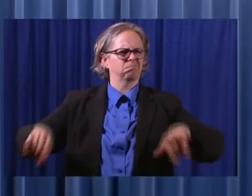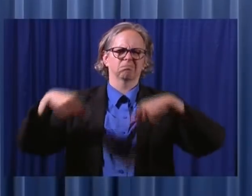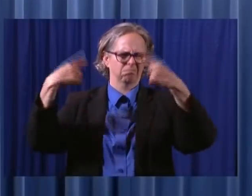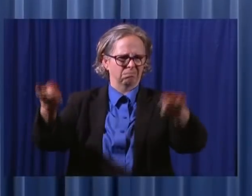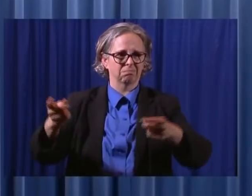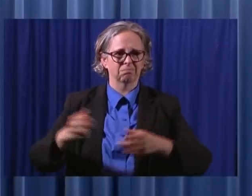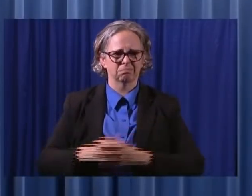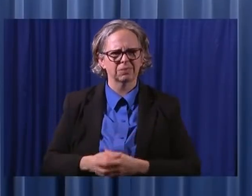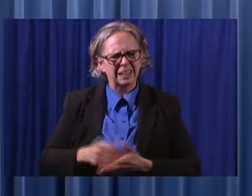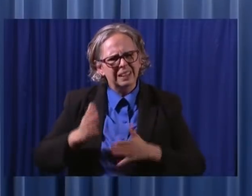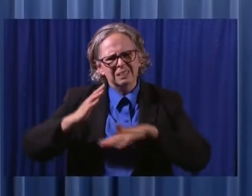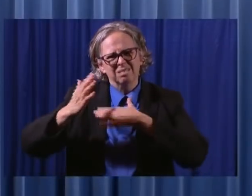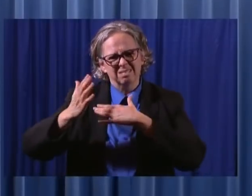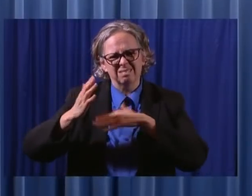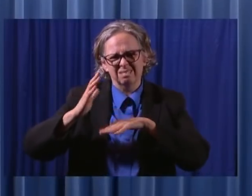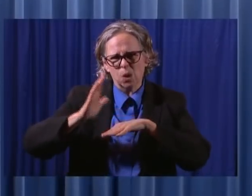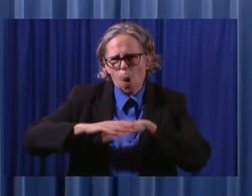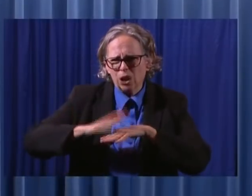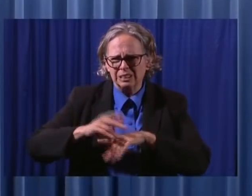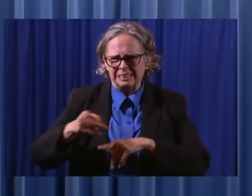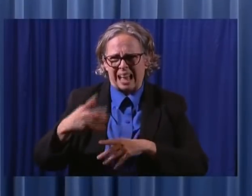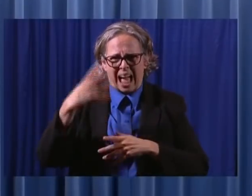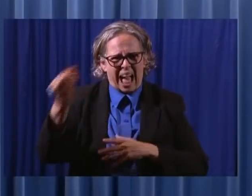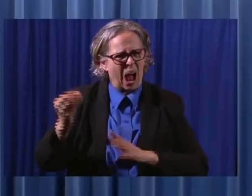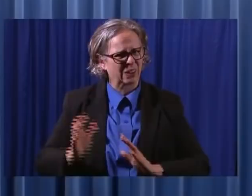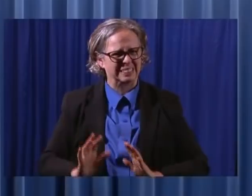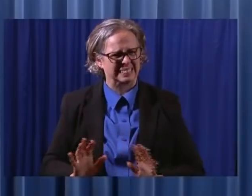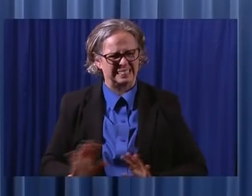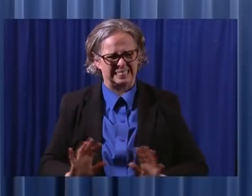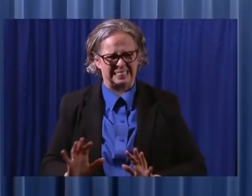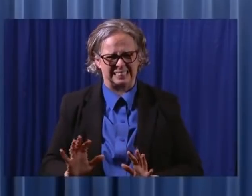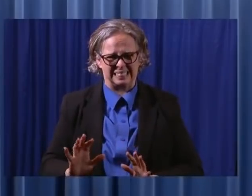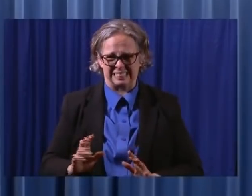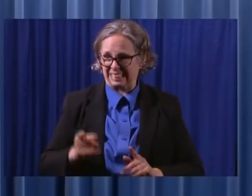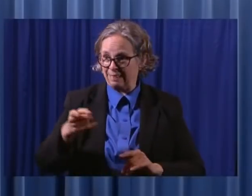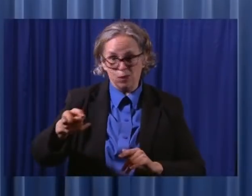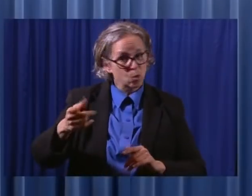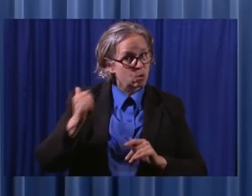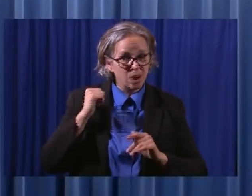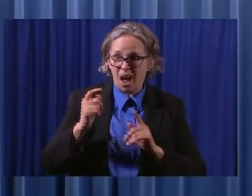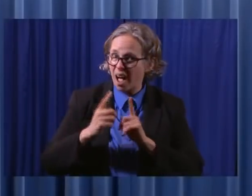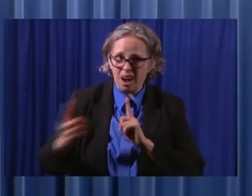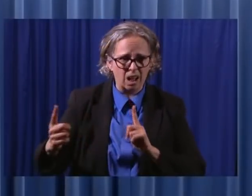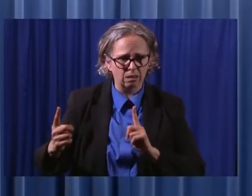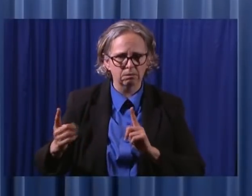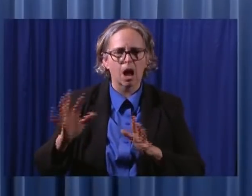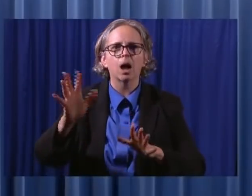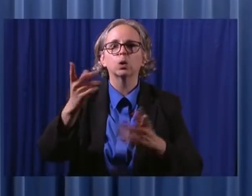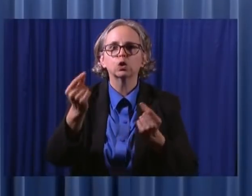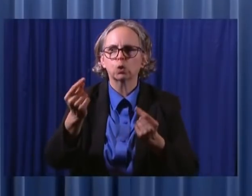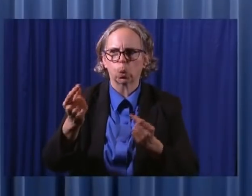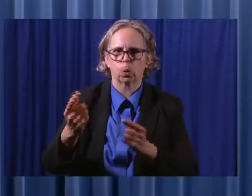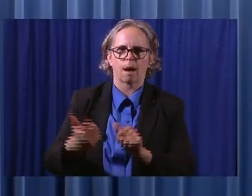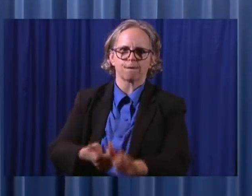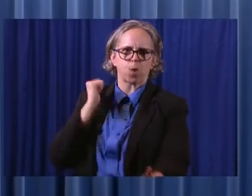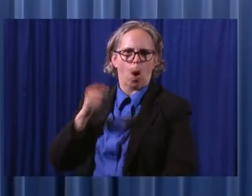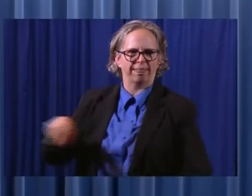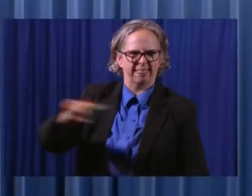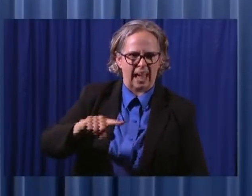STAYING HOME AND CONTACT YOUR MEDICAL ADVISOR PROVIDER FOR ADVICE. DO SOCIAL DISTANCE OF AT LEAST SIX FEET. MEETING FACE MASK INCREASE THE